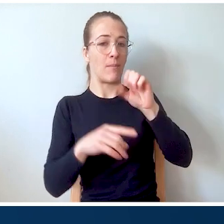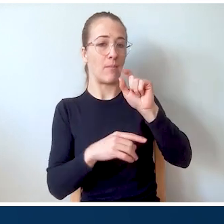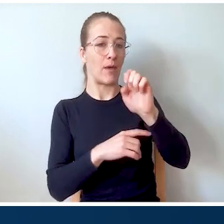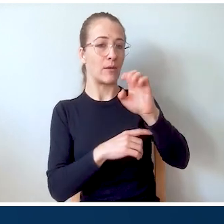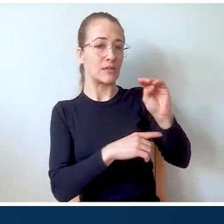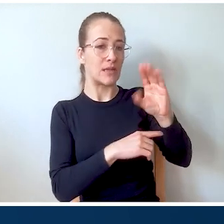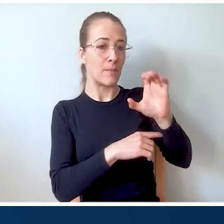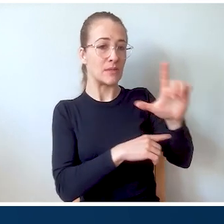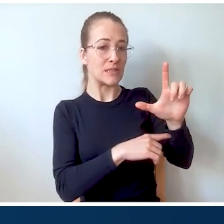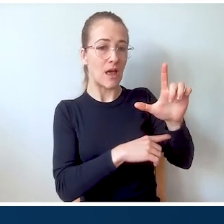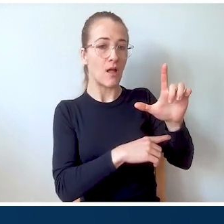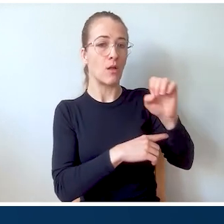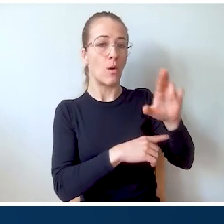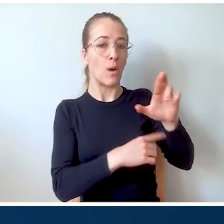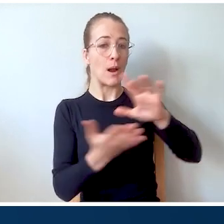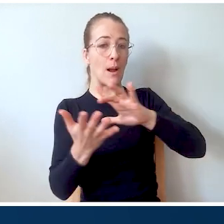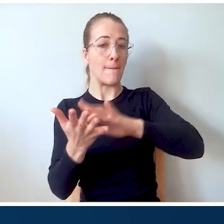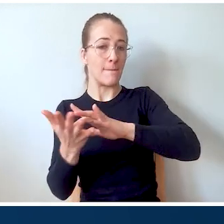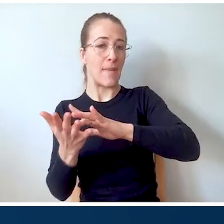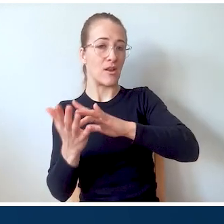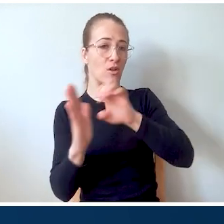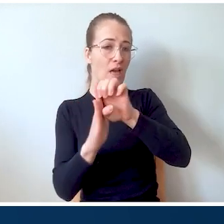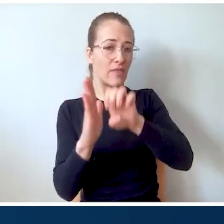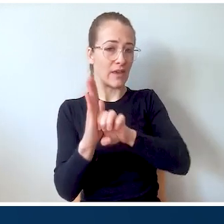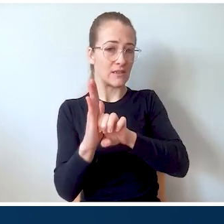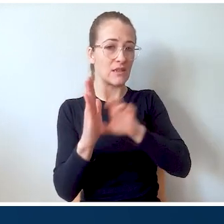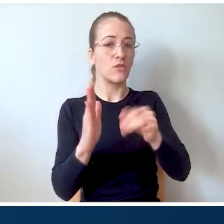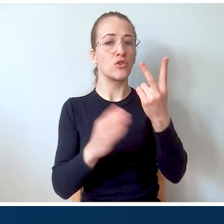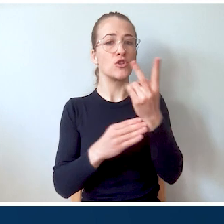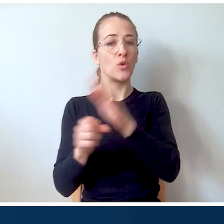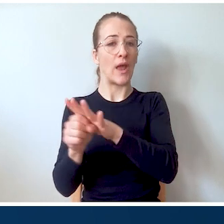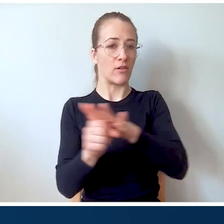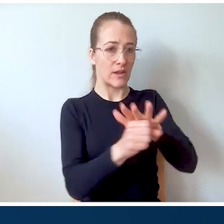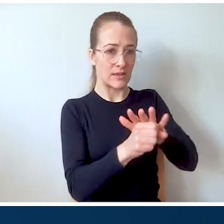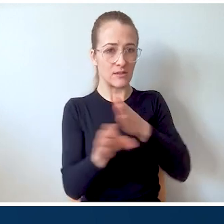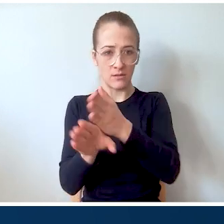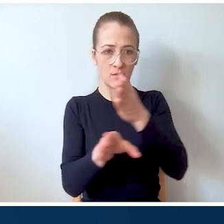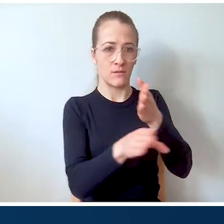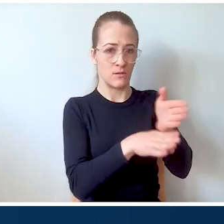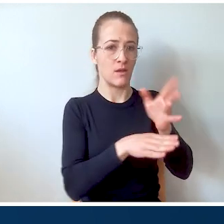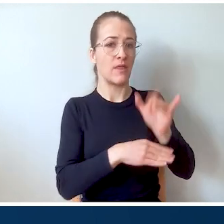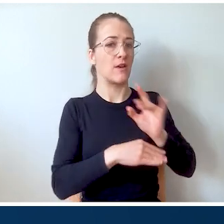or mathematical ethics, these are two areas that are really,